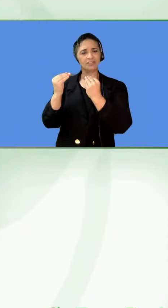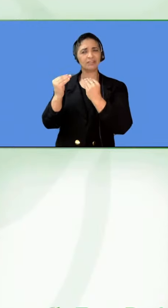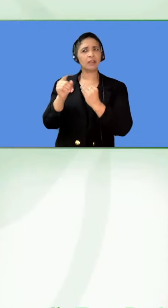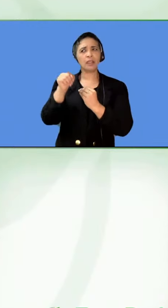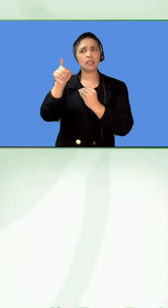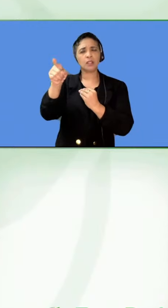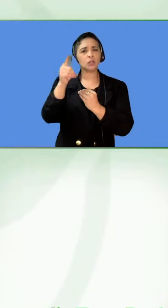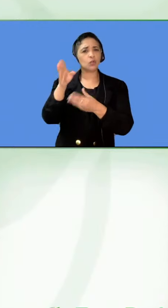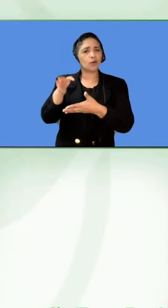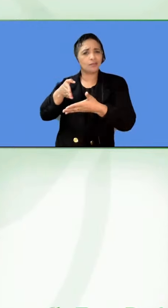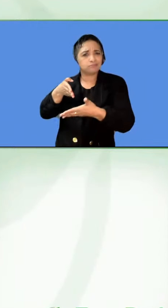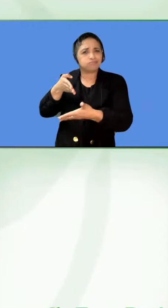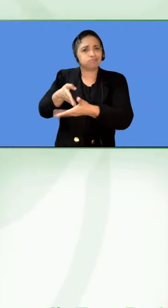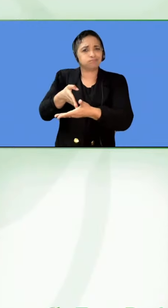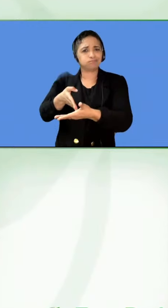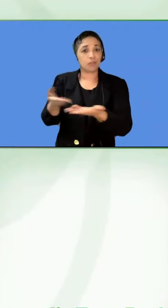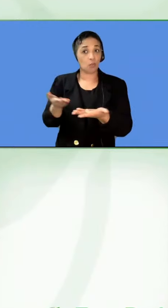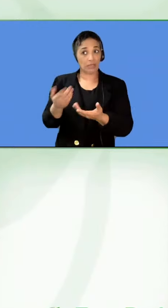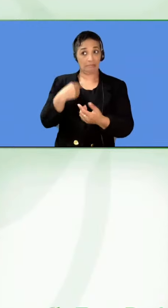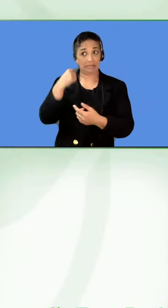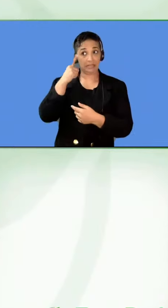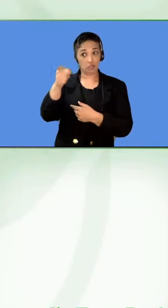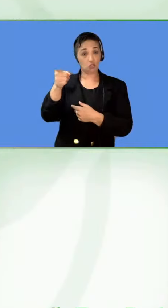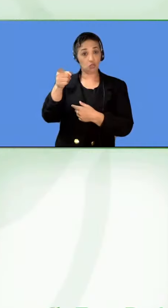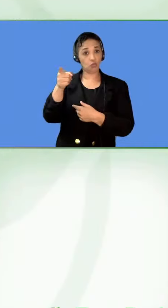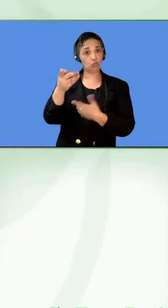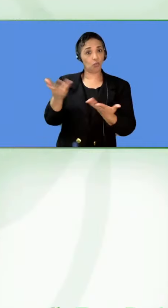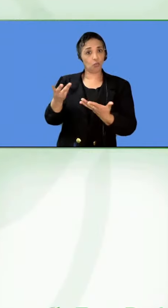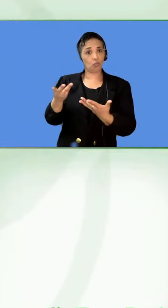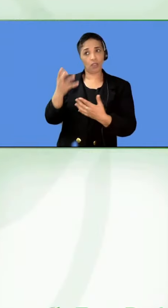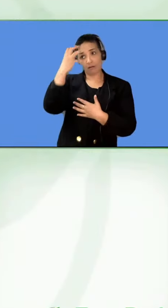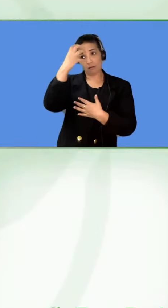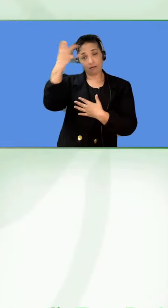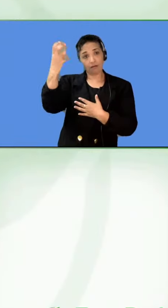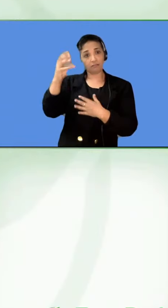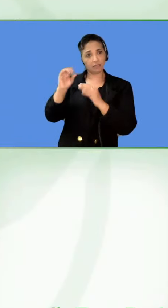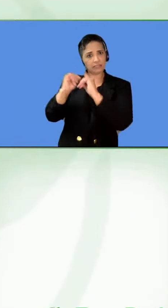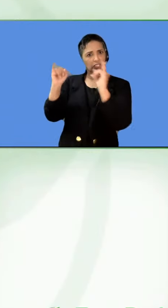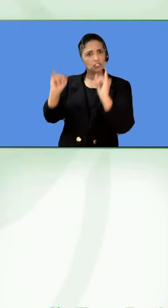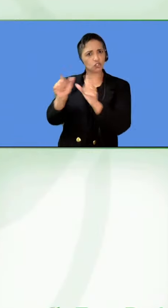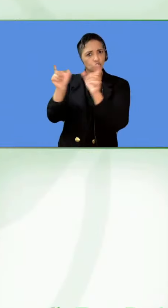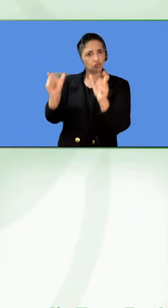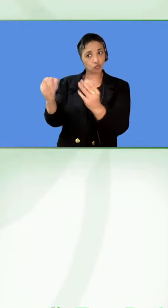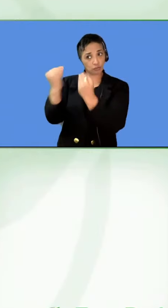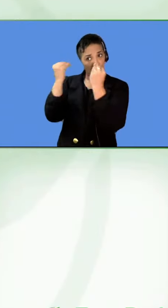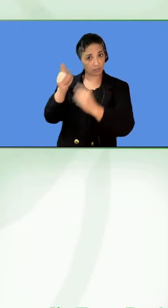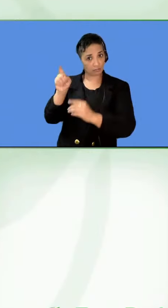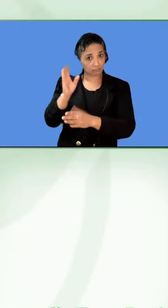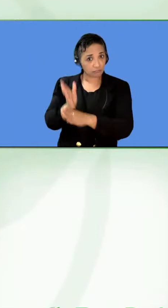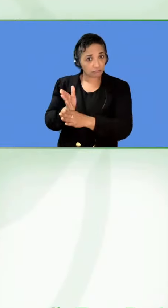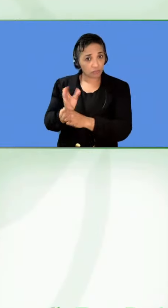I assume that you are taking it at a public institution? Yes, I am taking it at a public institution.